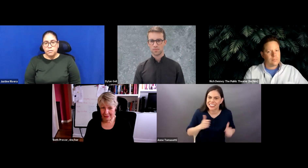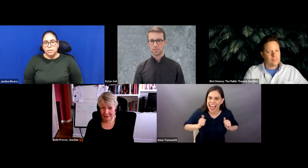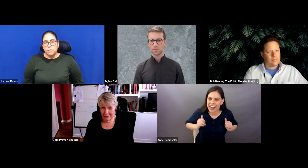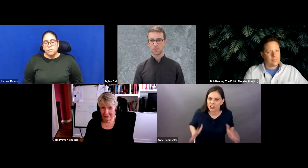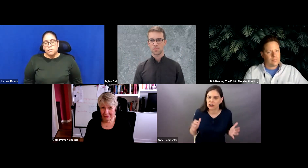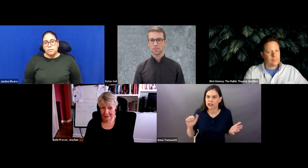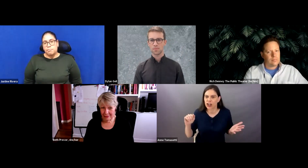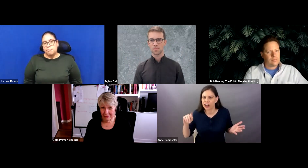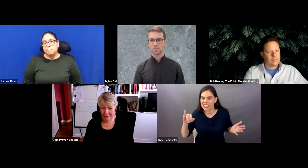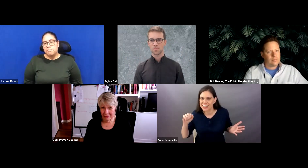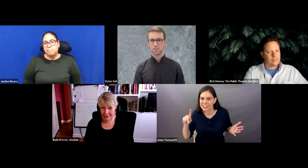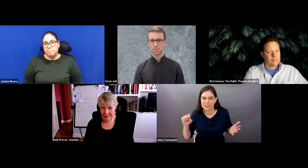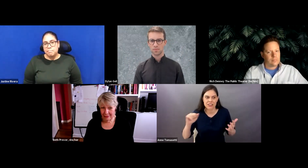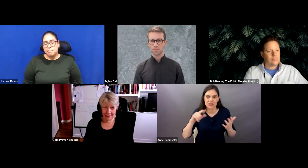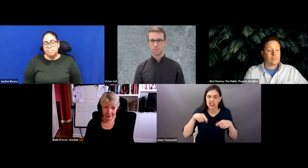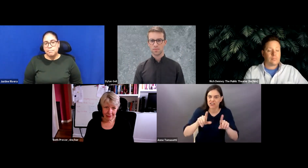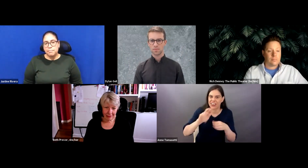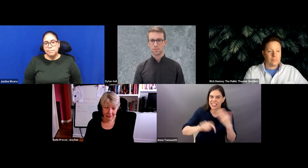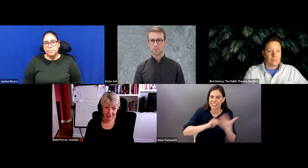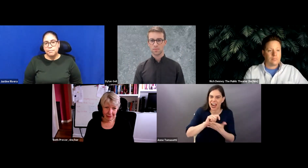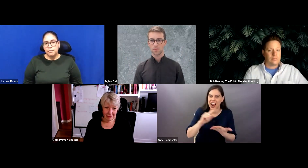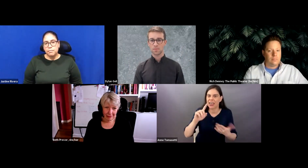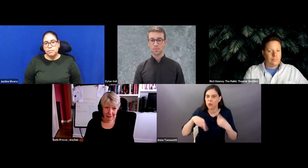was a lot of anxiety for us actors and us artists during